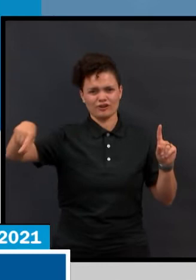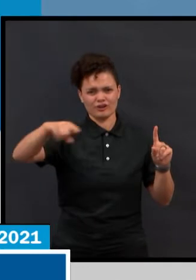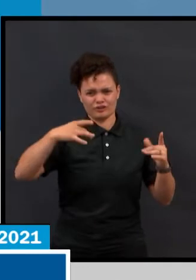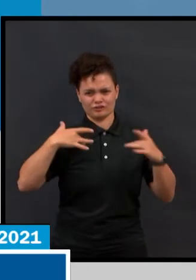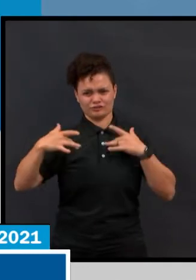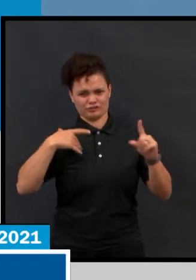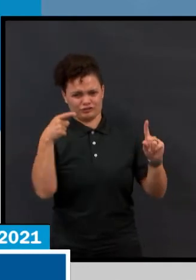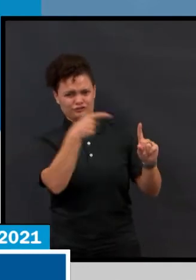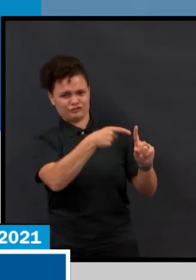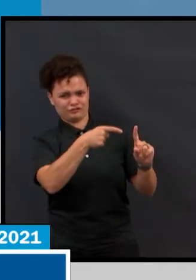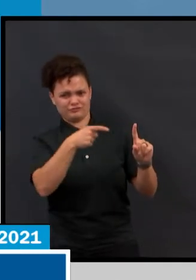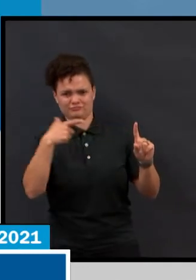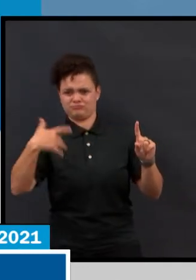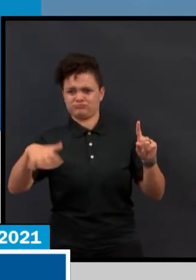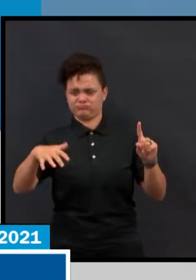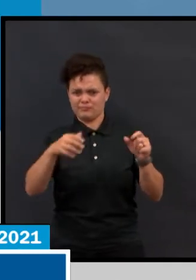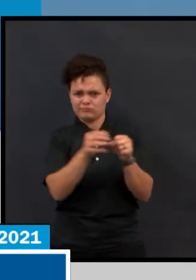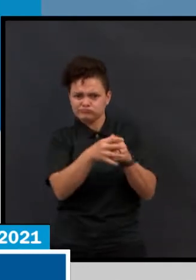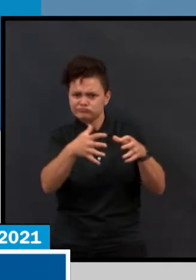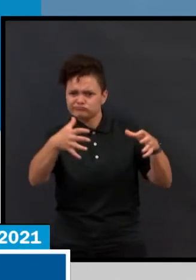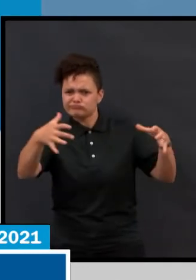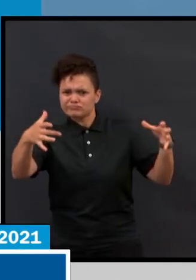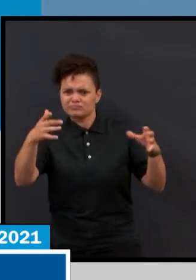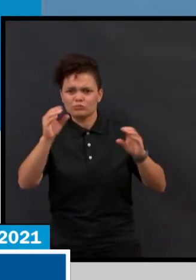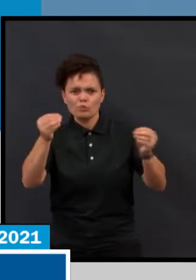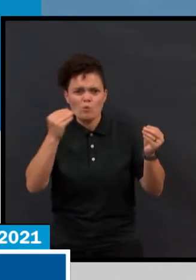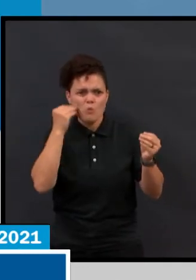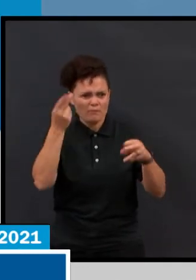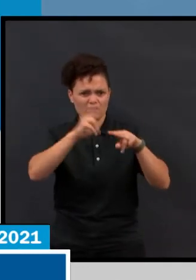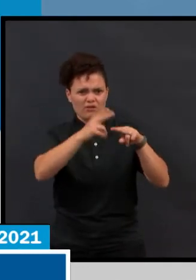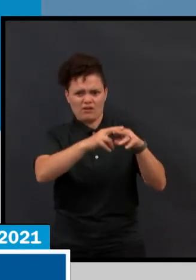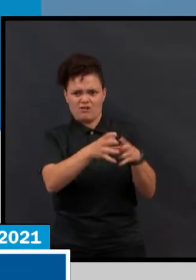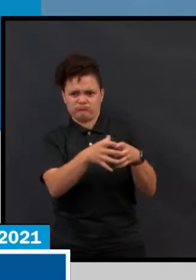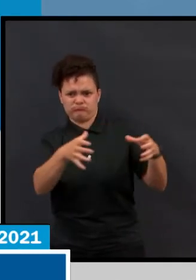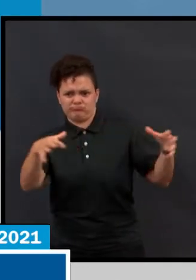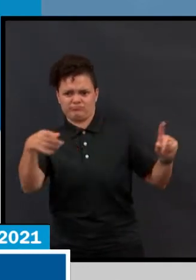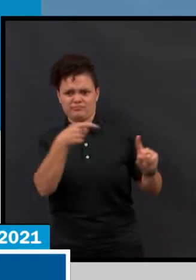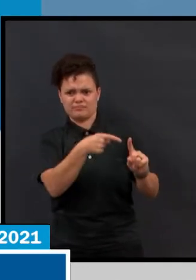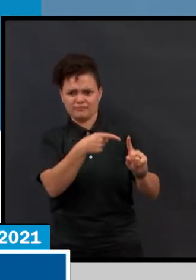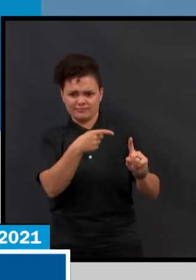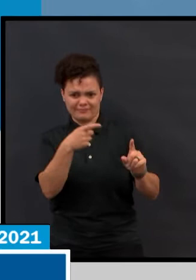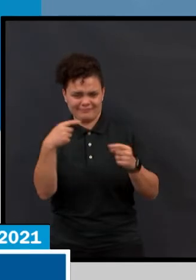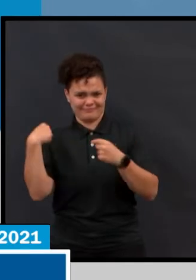exponentially over the last couple of years we're going to be focused on building and acquiring